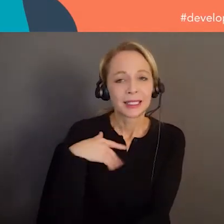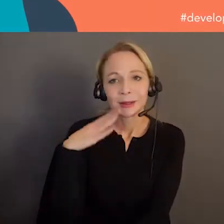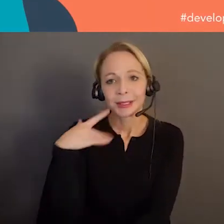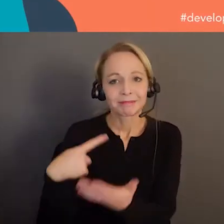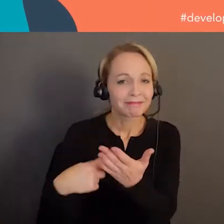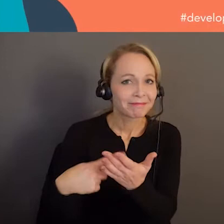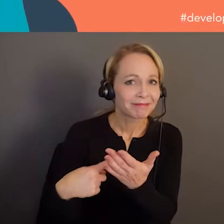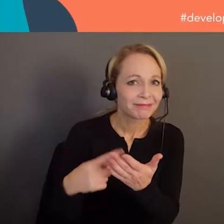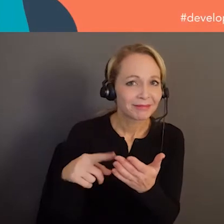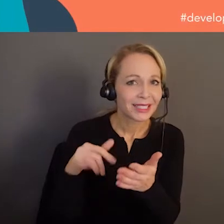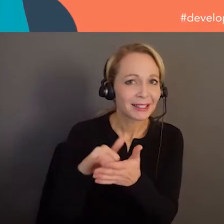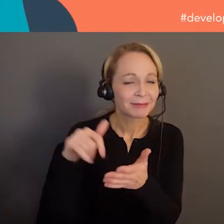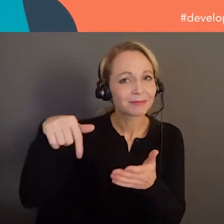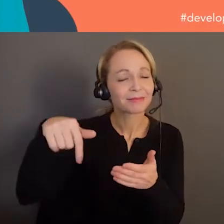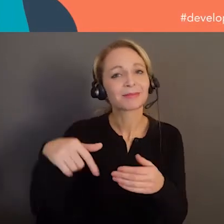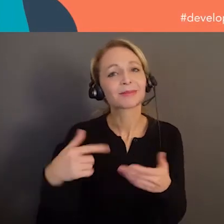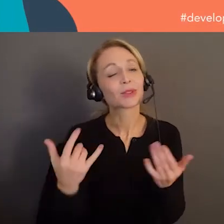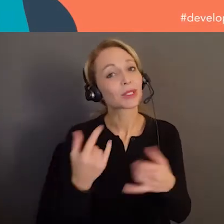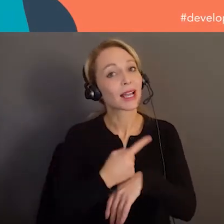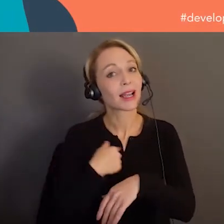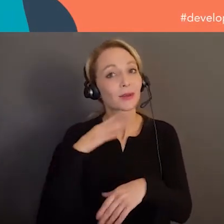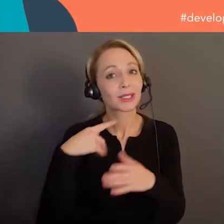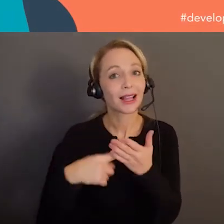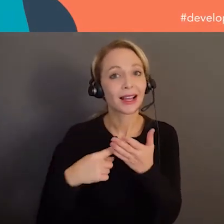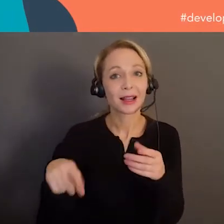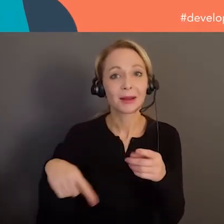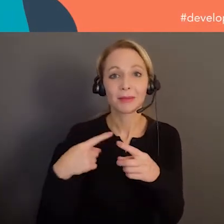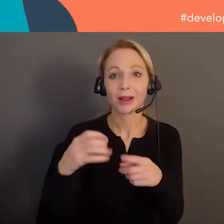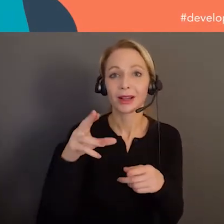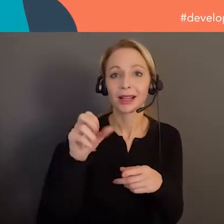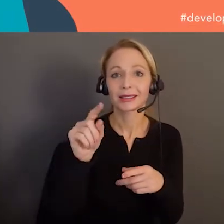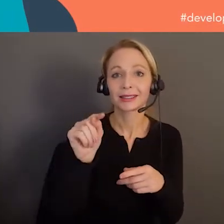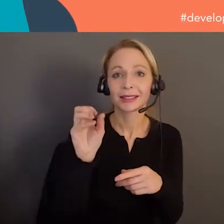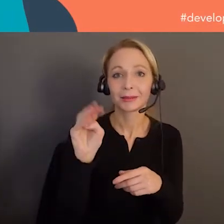TODAY I WILL BE TALKING ABOUT CUSTOM WORK FLOW ACTIONS.